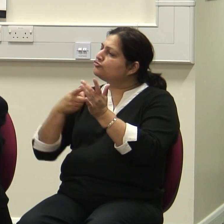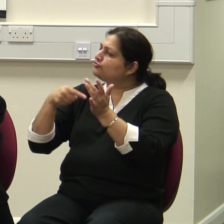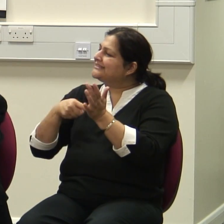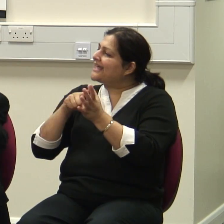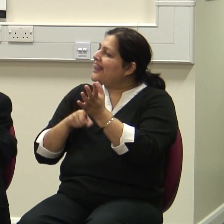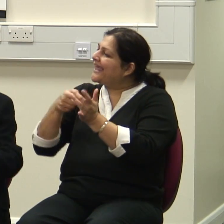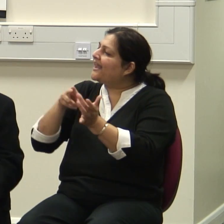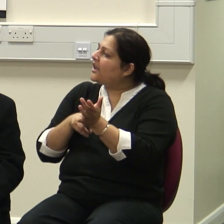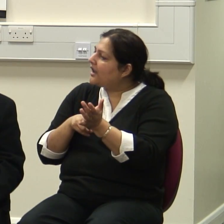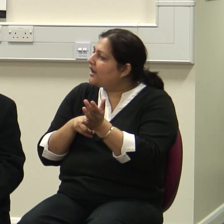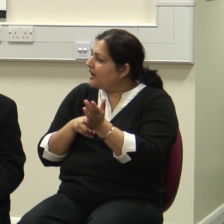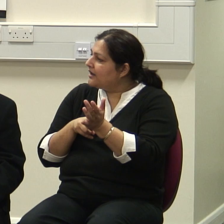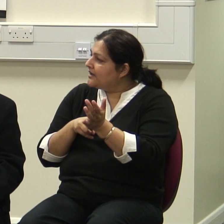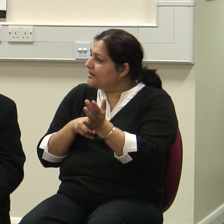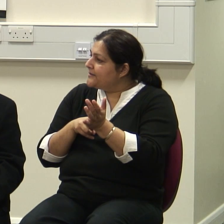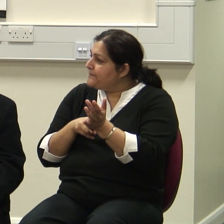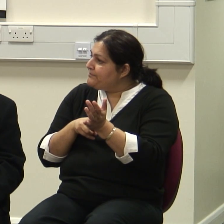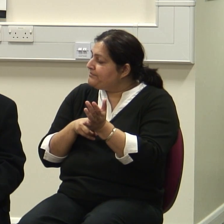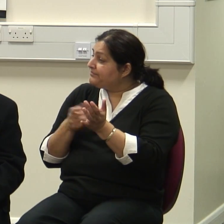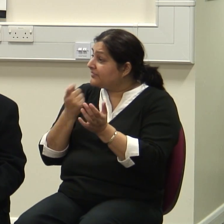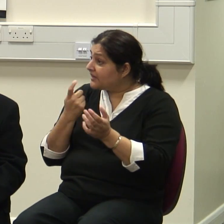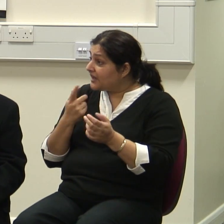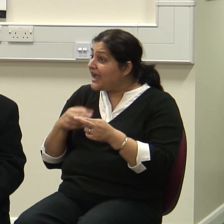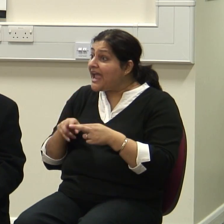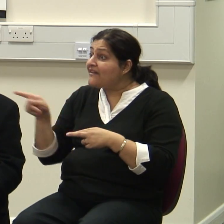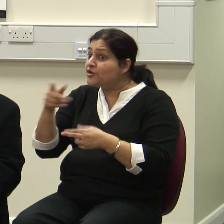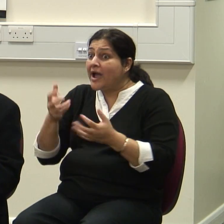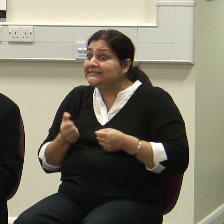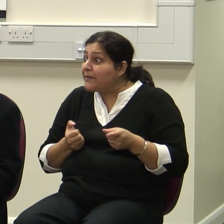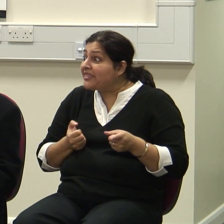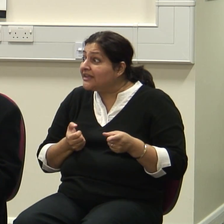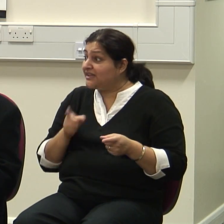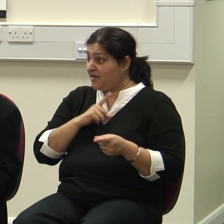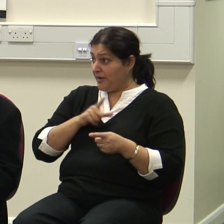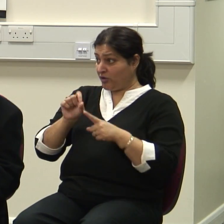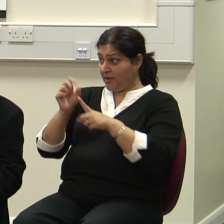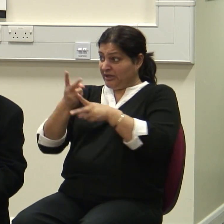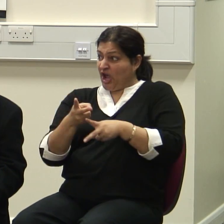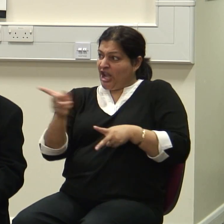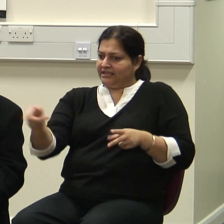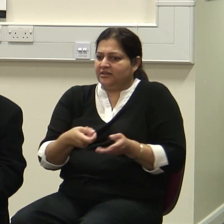that is where paternalism get you and that’s where medicine will get you in psychiatry.